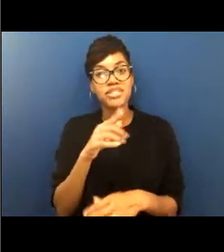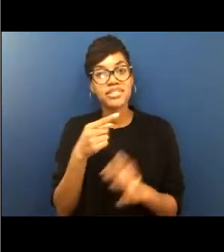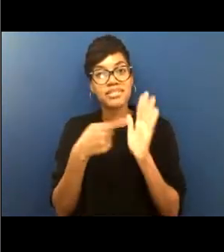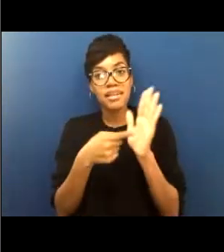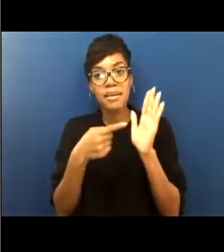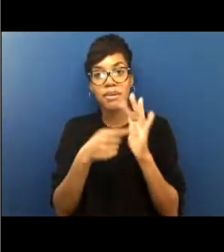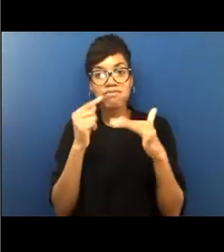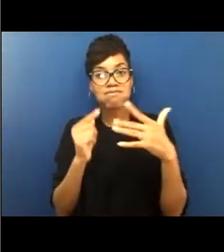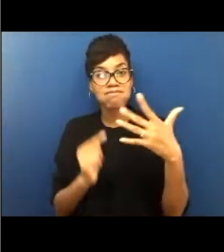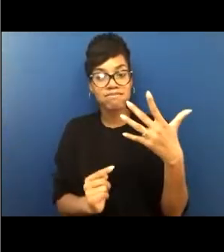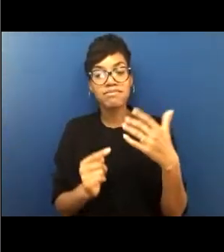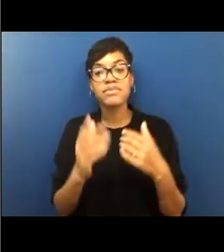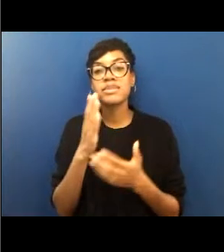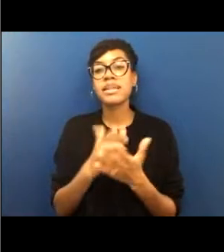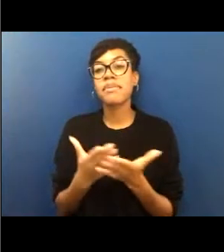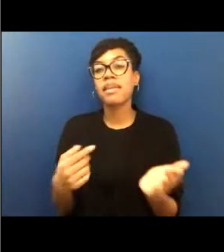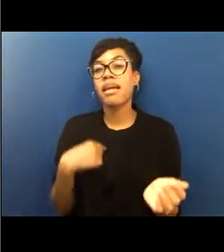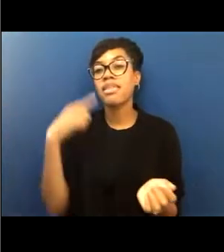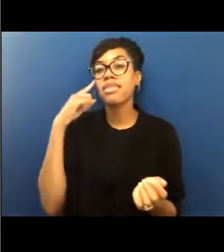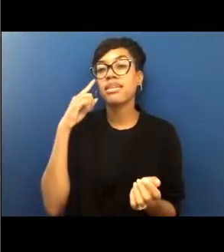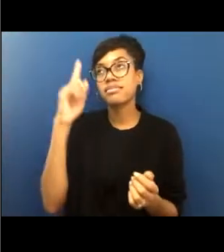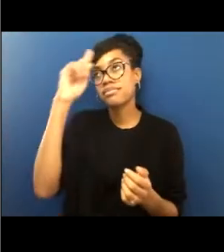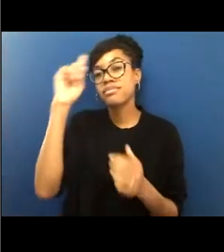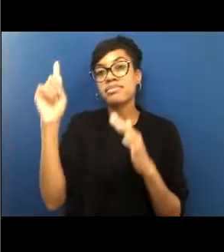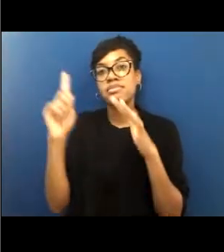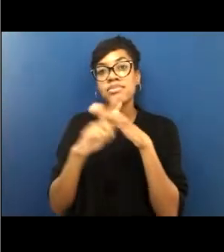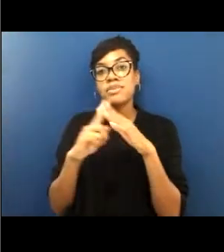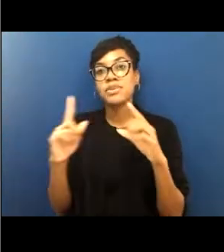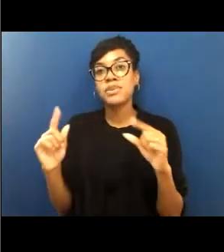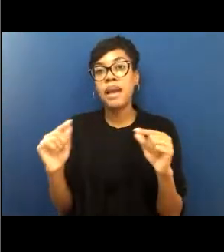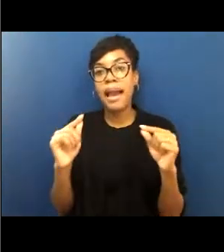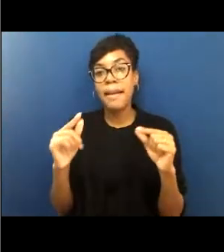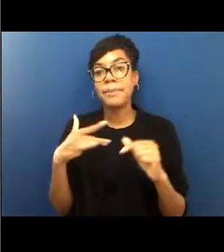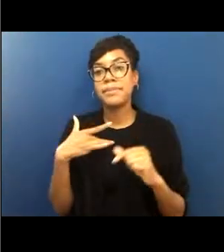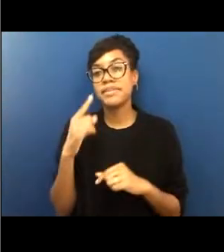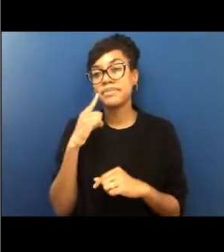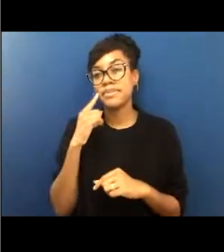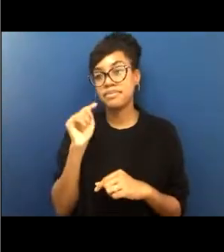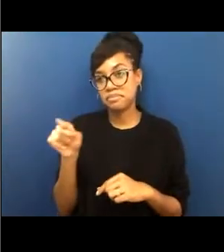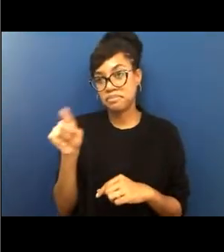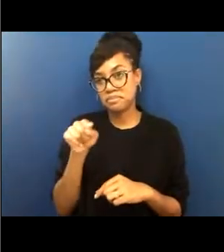So here's some things that I think about when I think about what is a crab. So first of all, crabs are invertebrates.